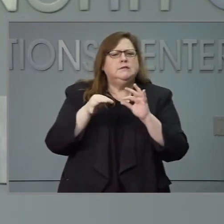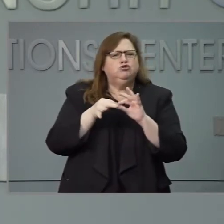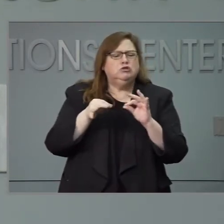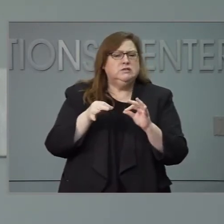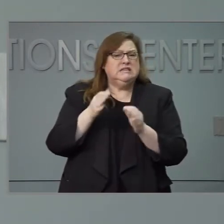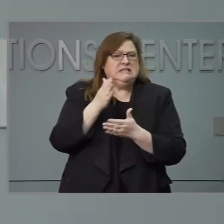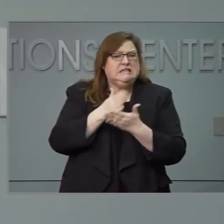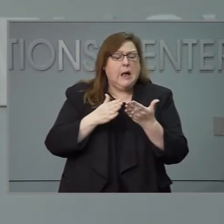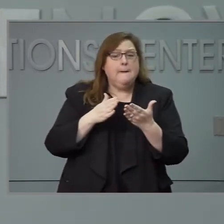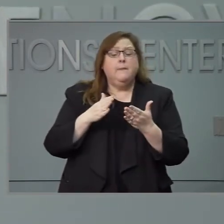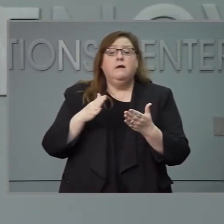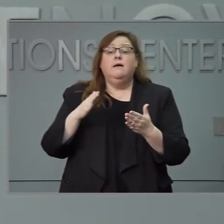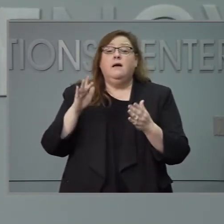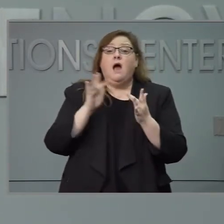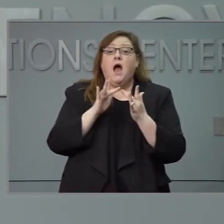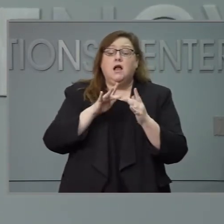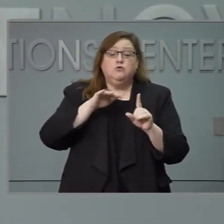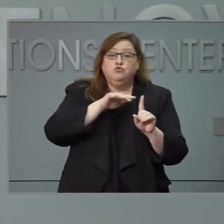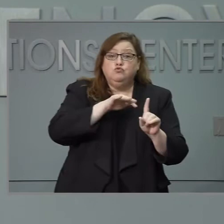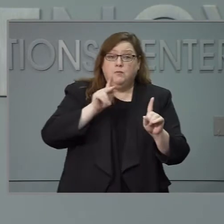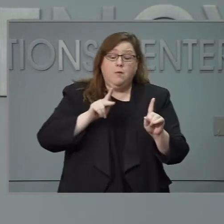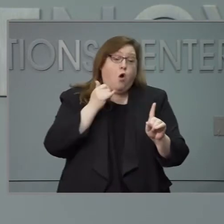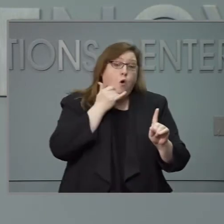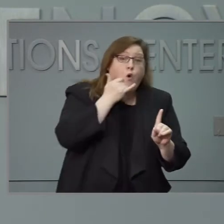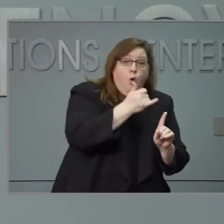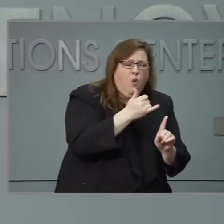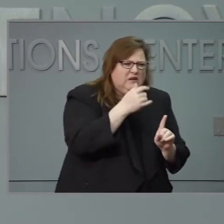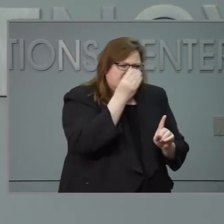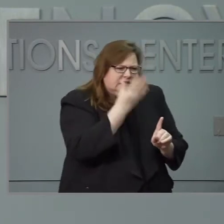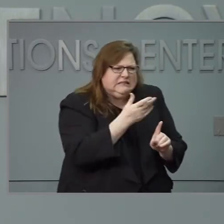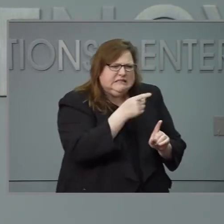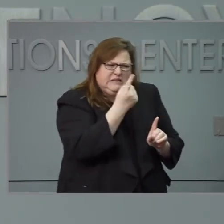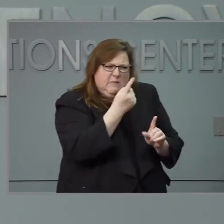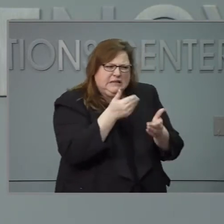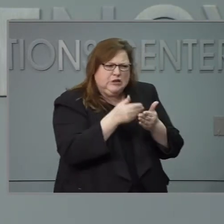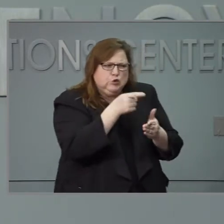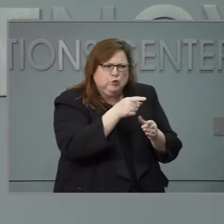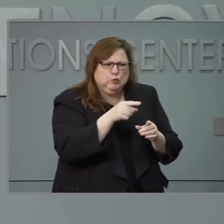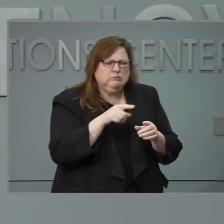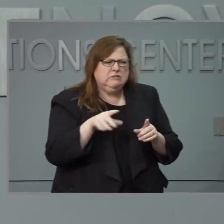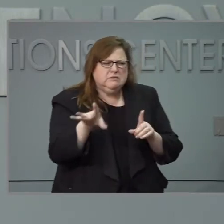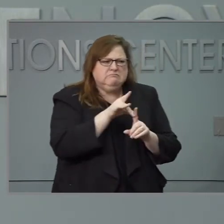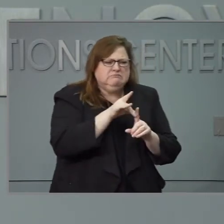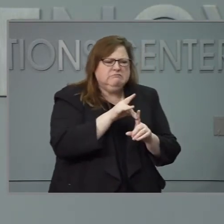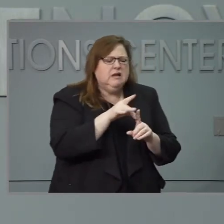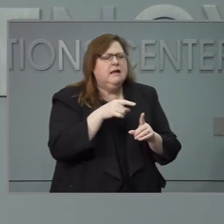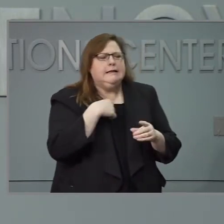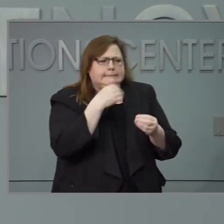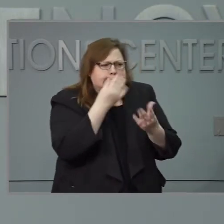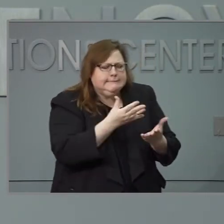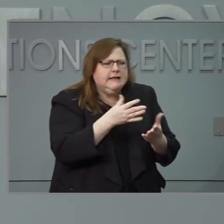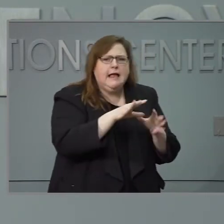DESPEDIDAS, HAY SILENCIO EN EL TELÉFONO. PERO NO ESTÁ PREPARADO PARA QUE 500 MIL PERSONAS SEAN DESPEDIDAS EN UN